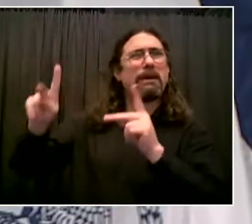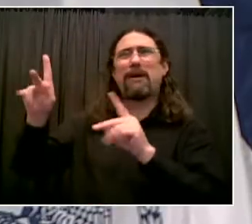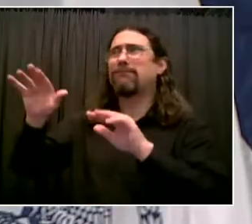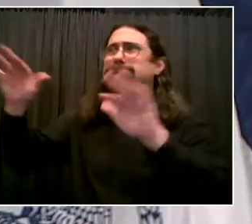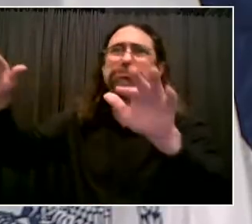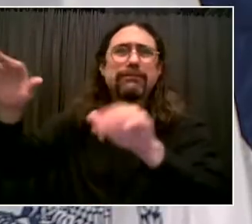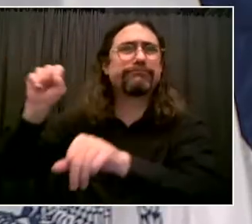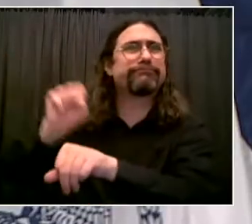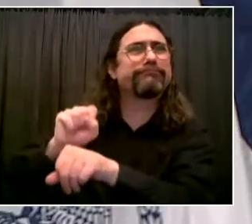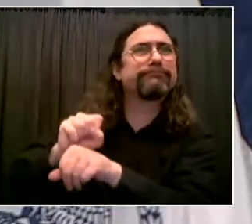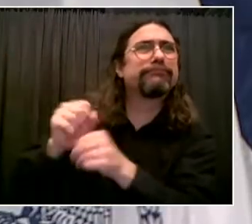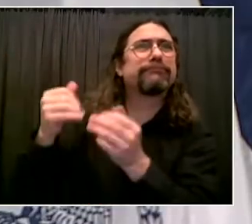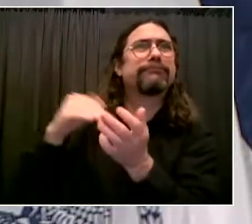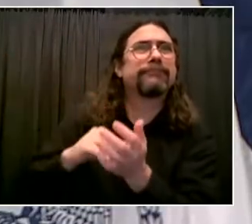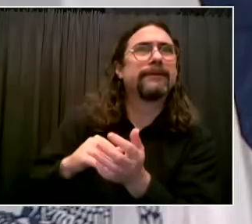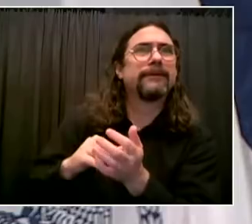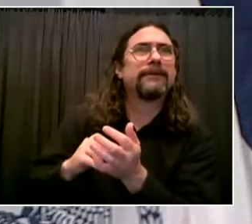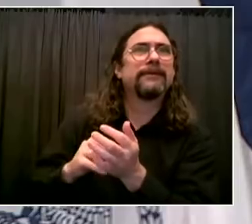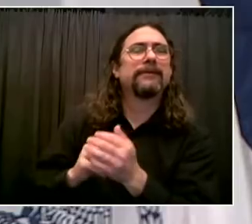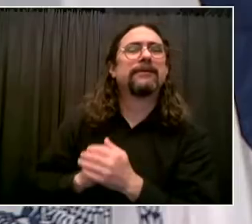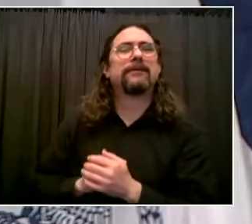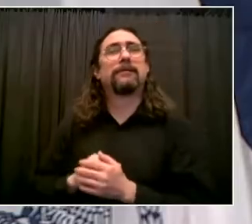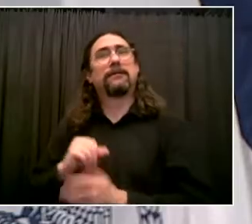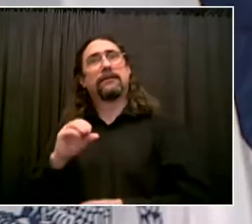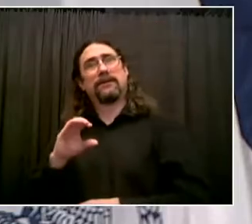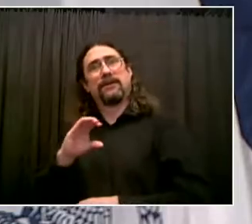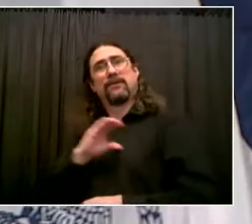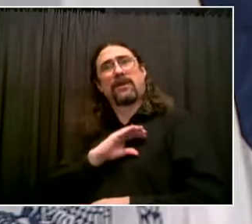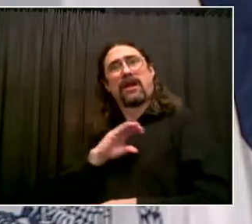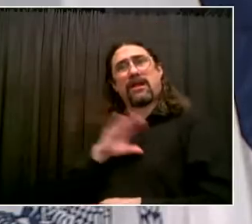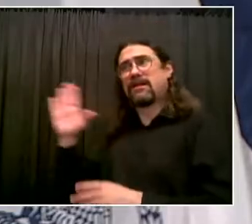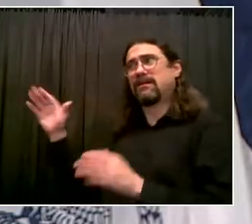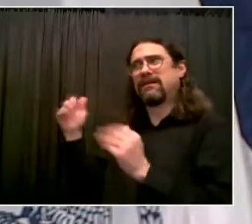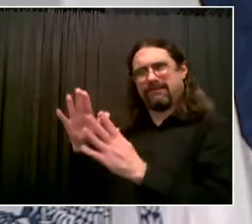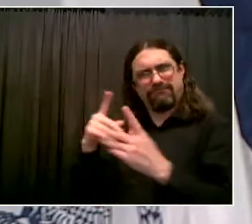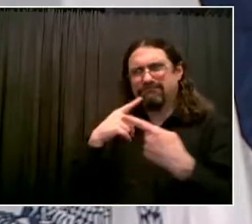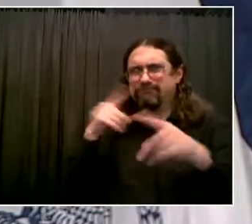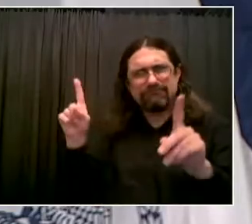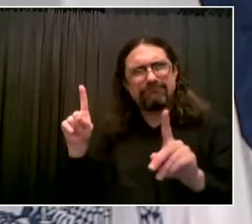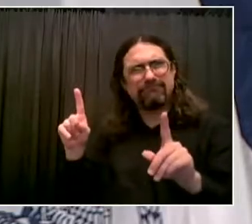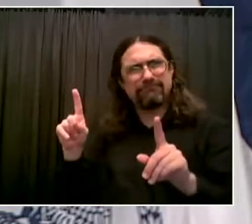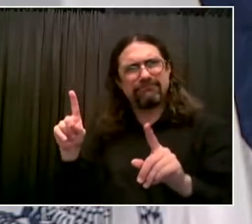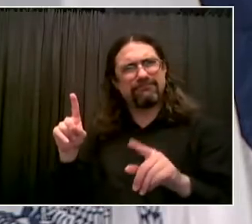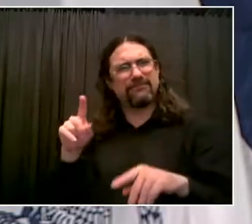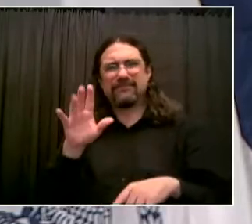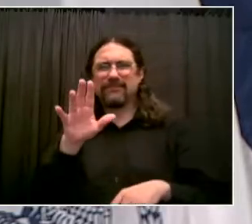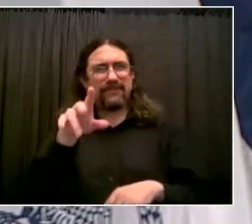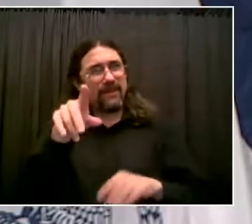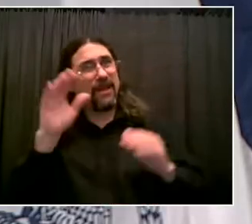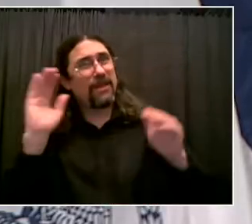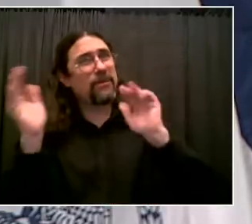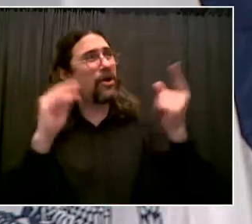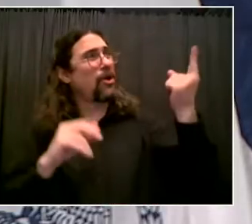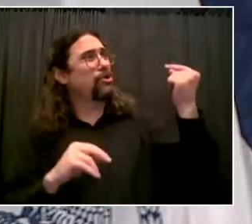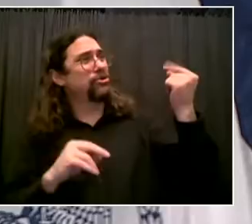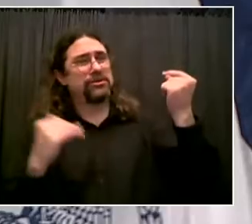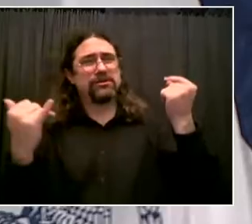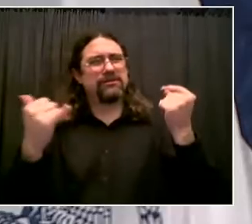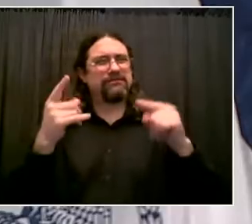SITUATION WITH REAL SUCCESS, GUN ARRESTS PROVE THAT. IT'S JUST A VERY DIFFERENT